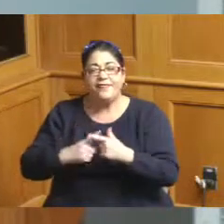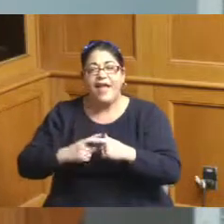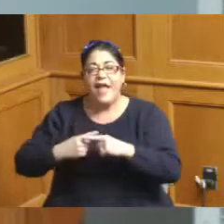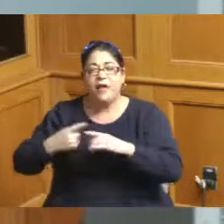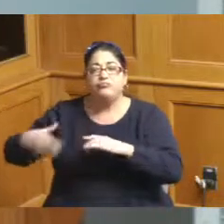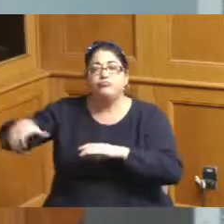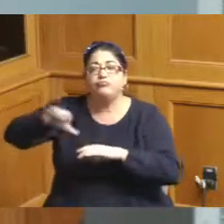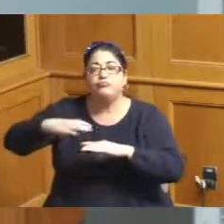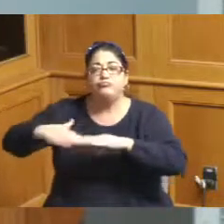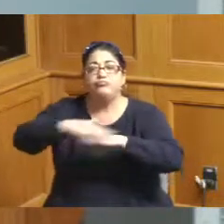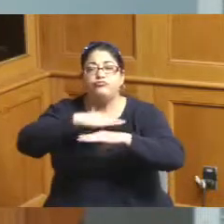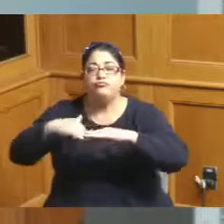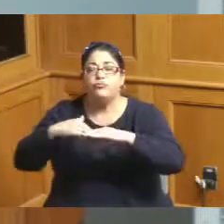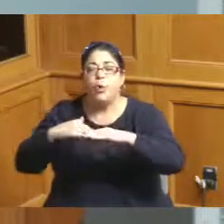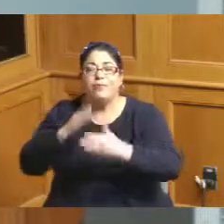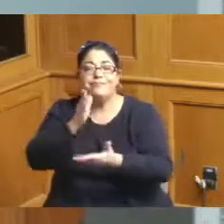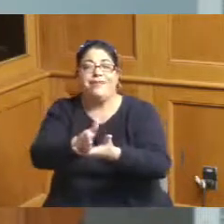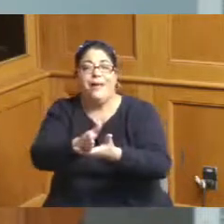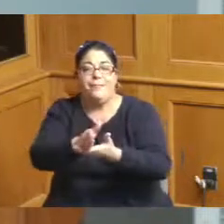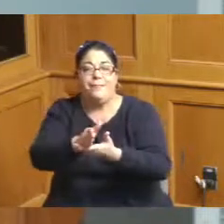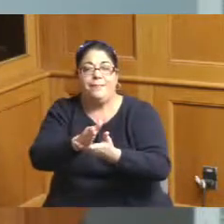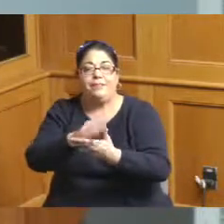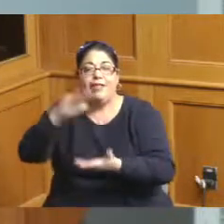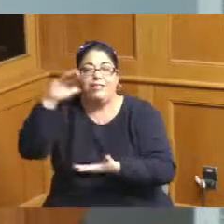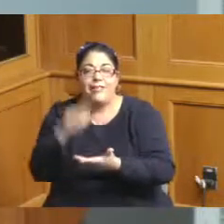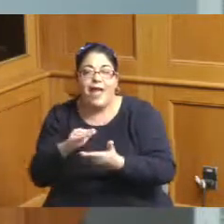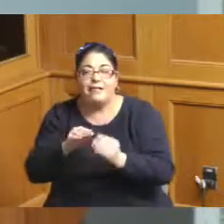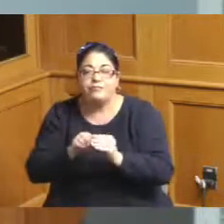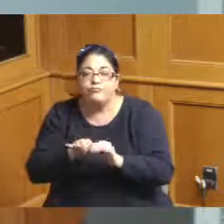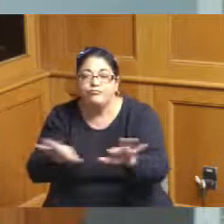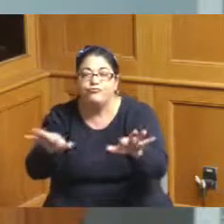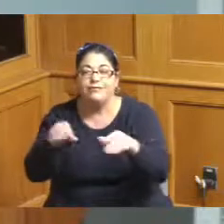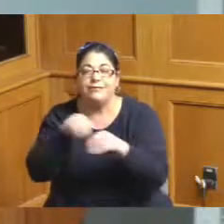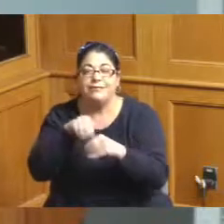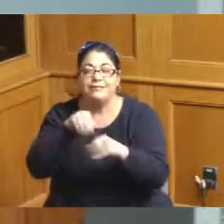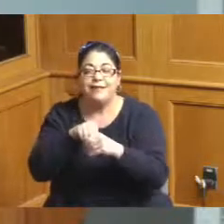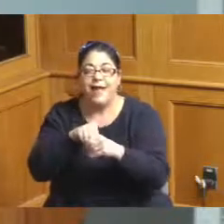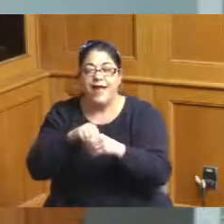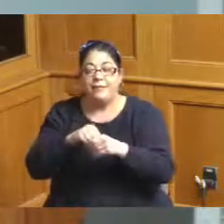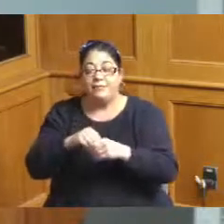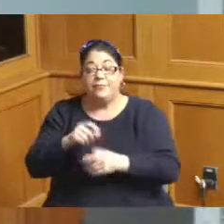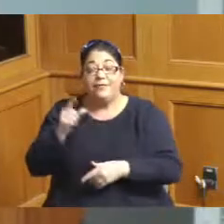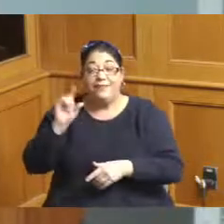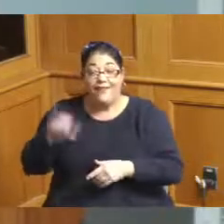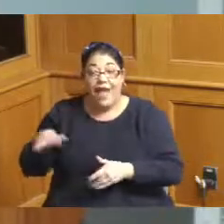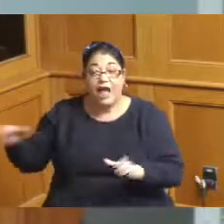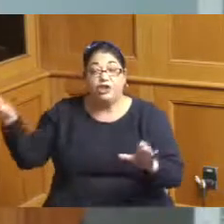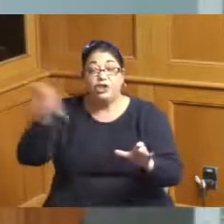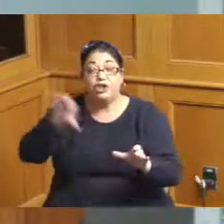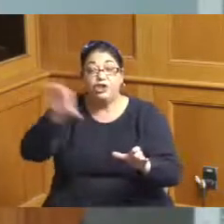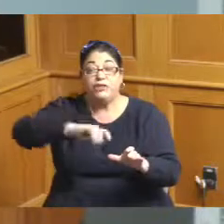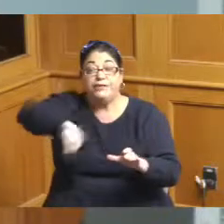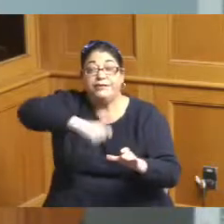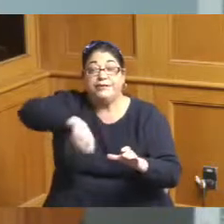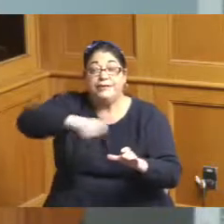through the concrete make it maybe less porous all of a sudden that additive cost is through